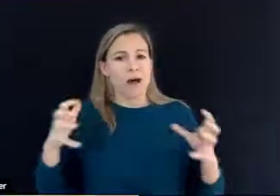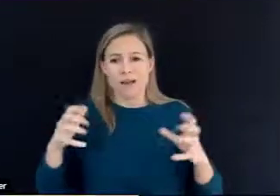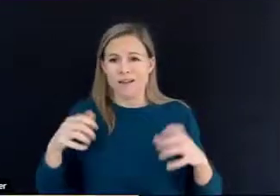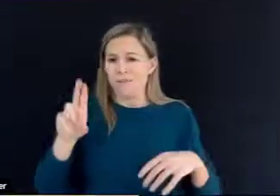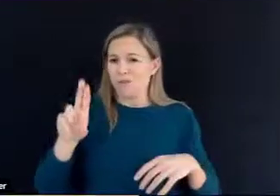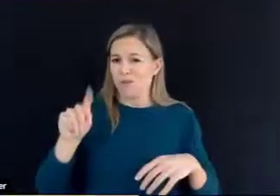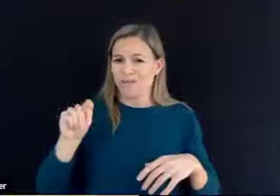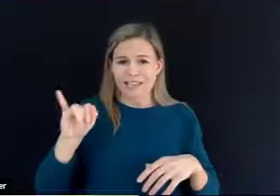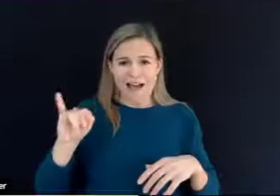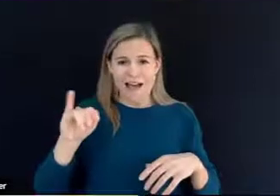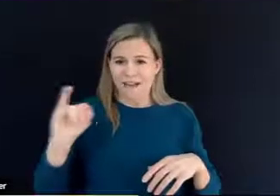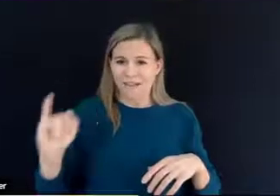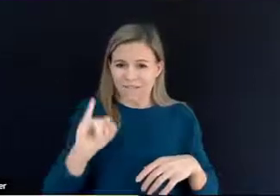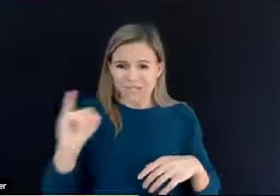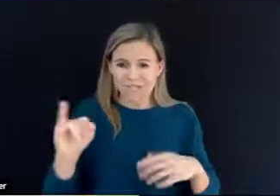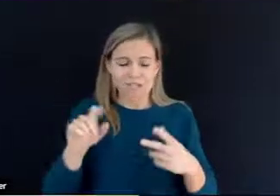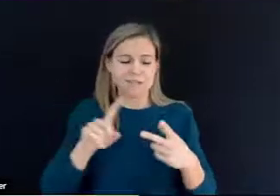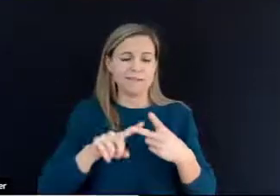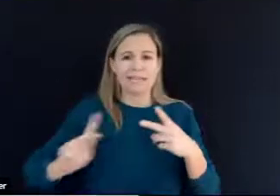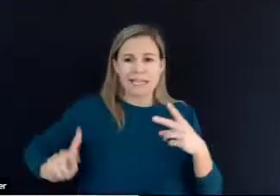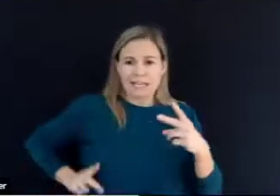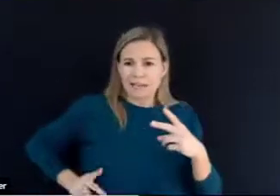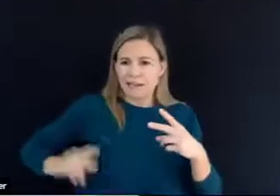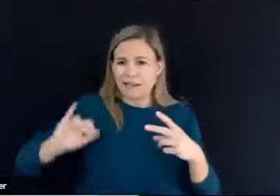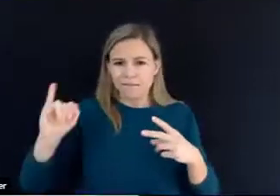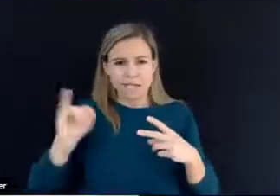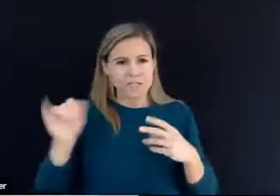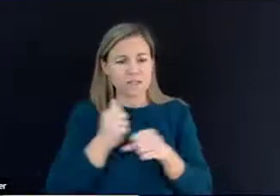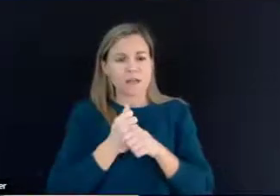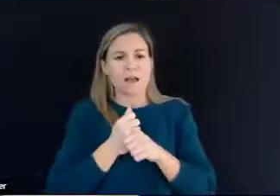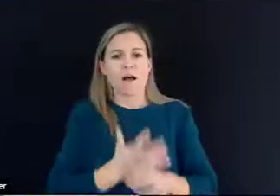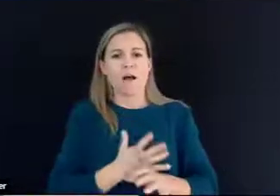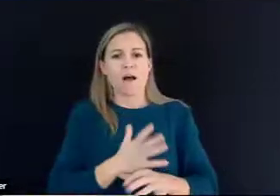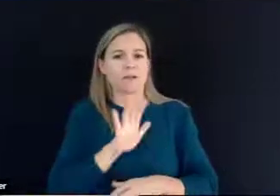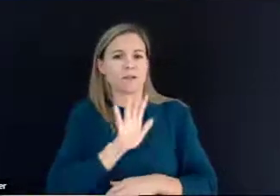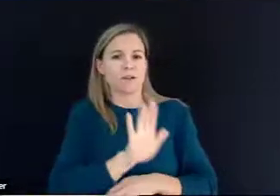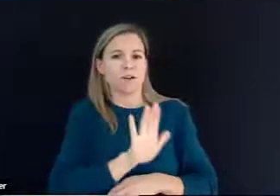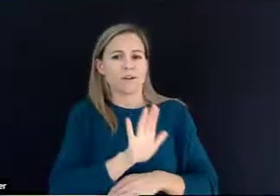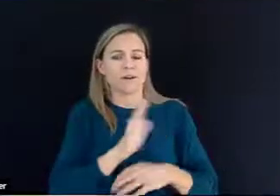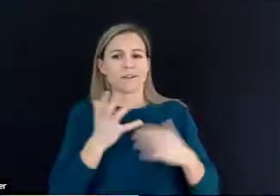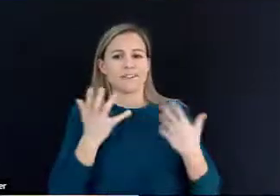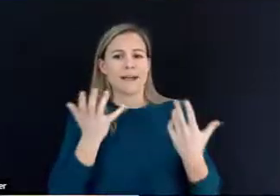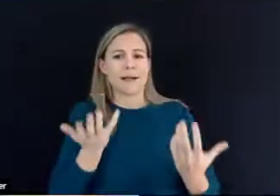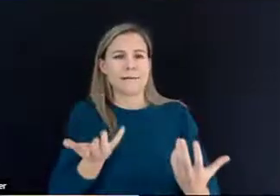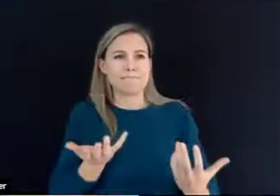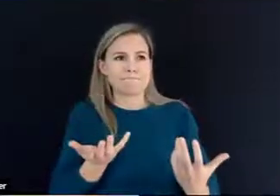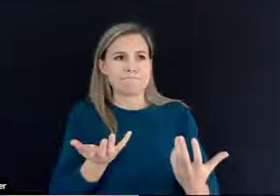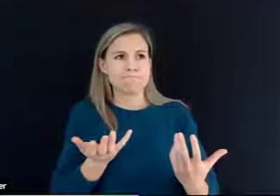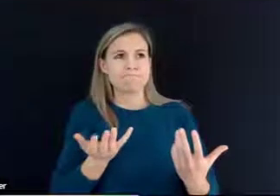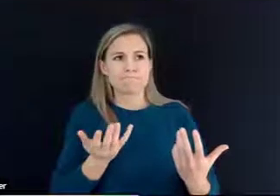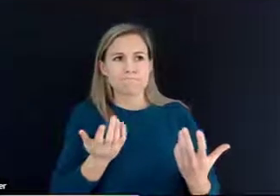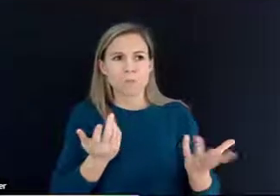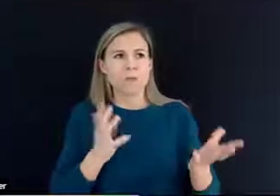kidney infections that caused her to really just struggle